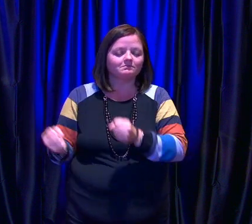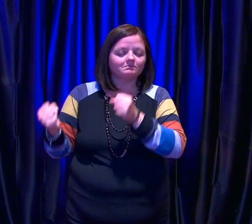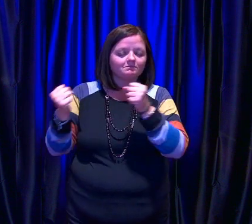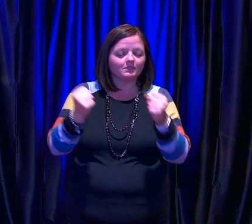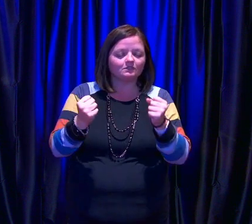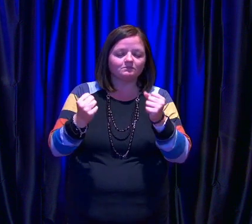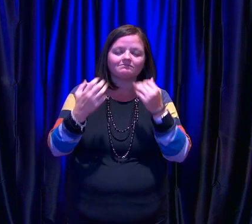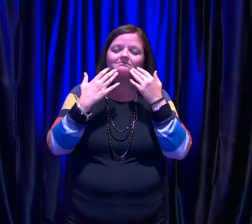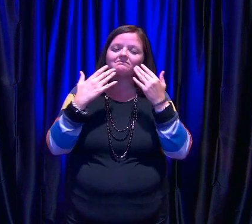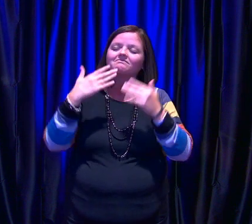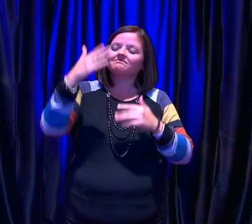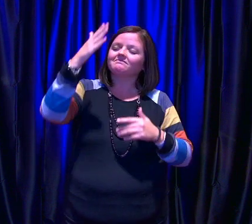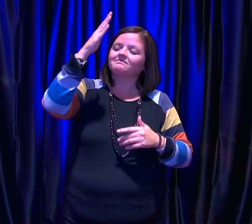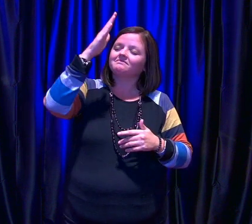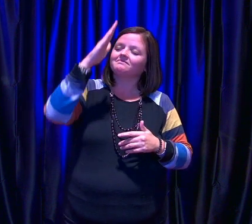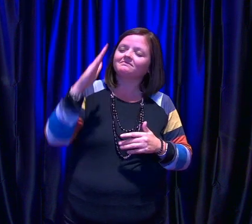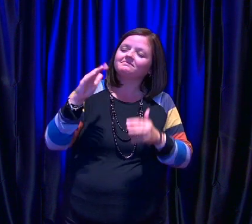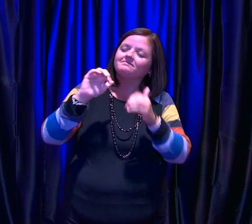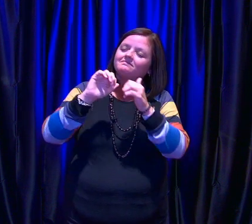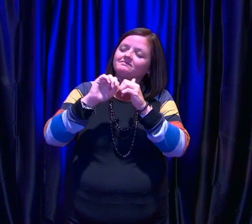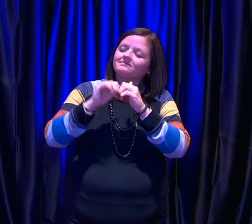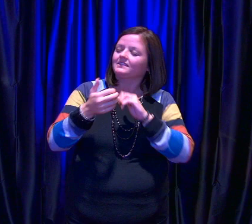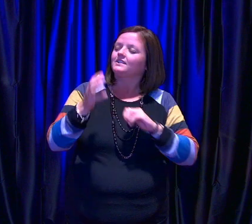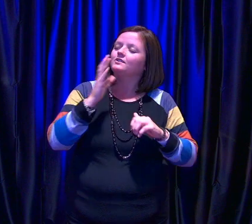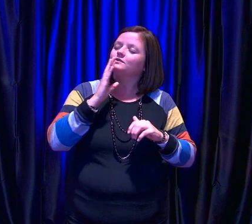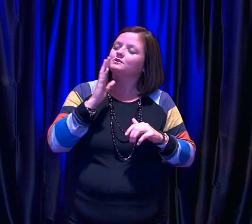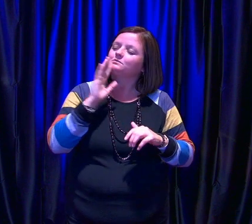thank you God for the way it speaks to us